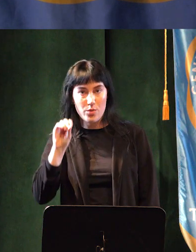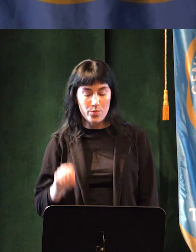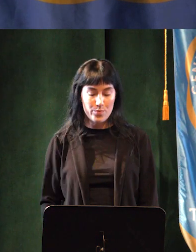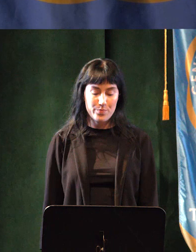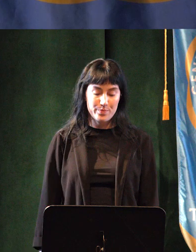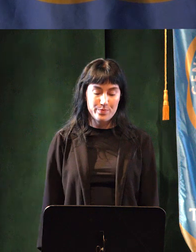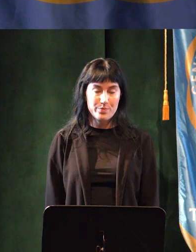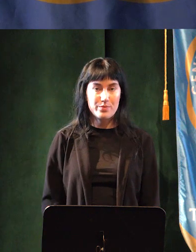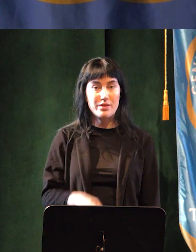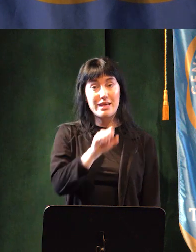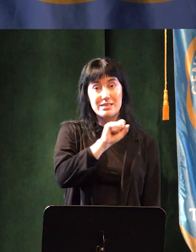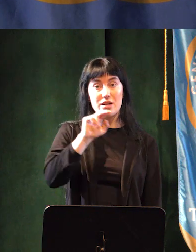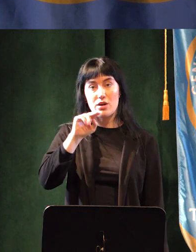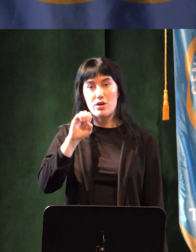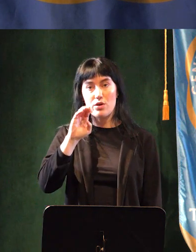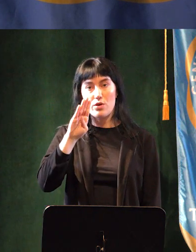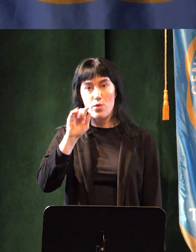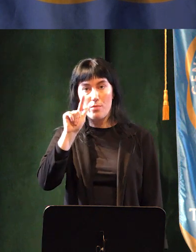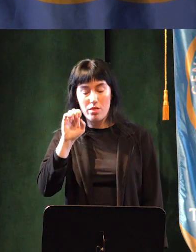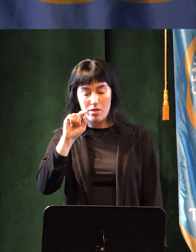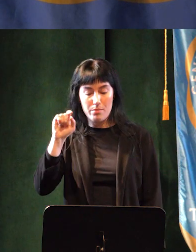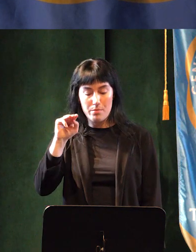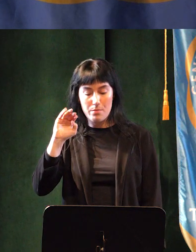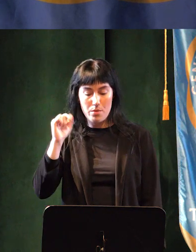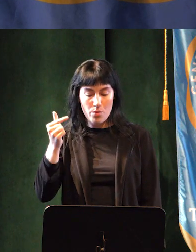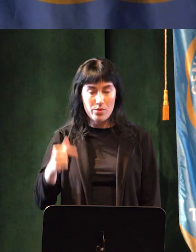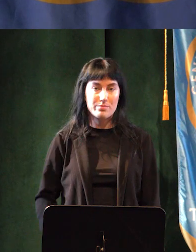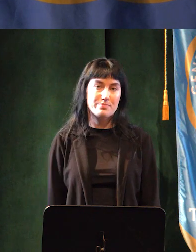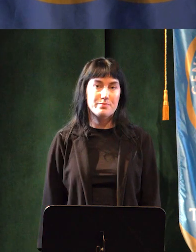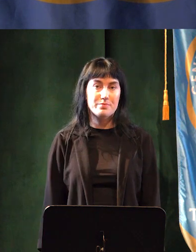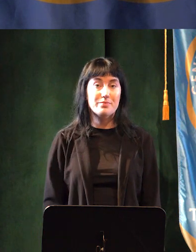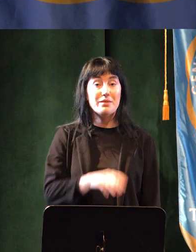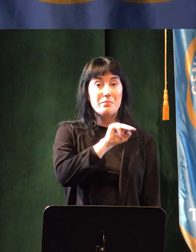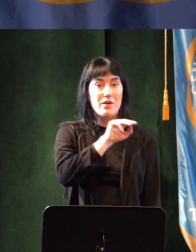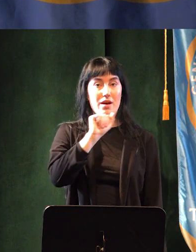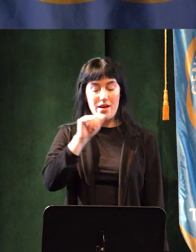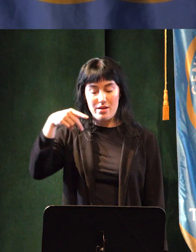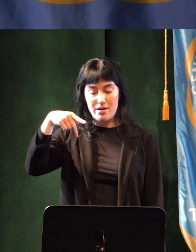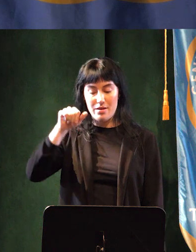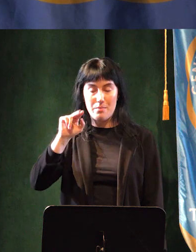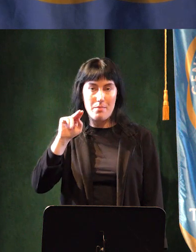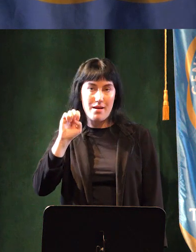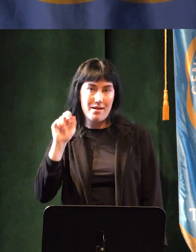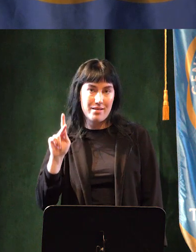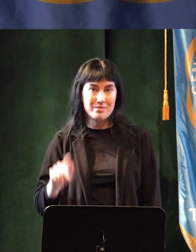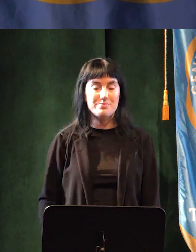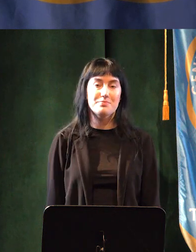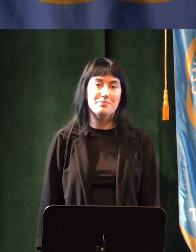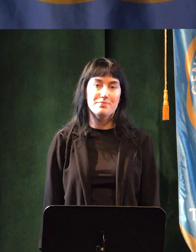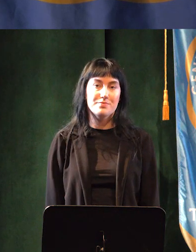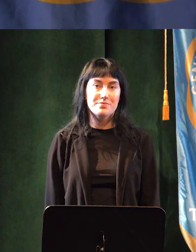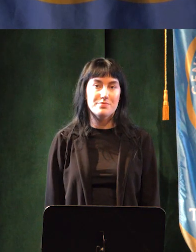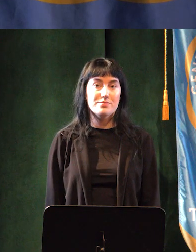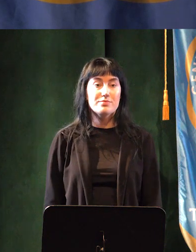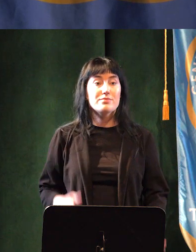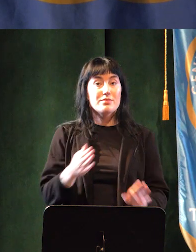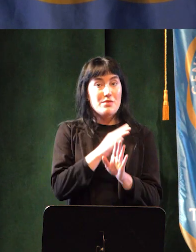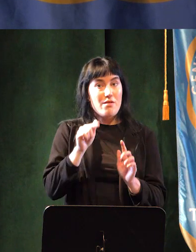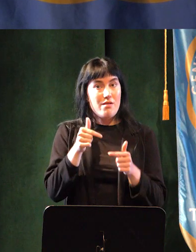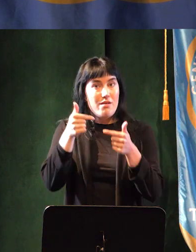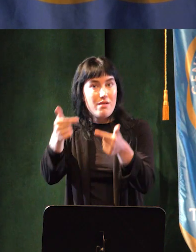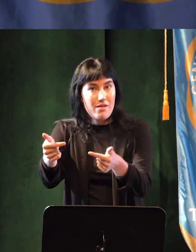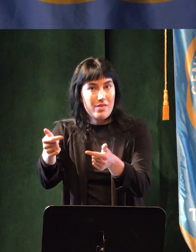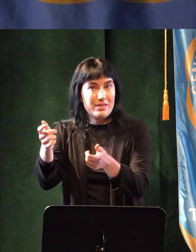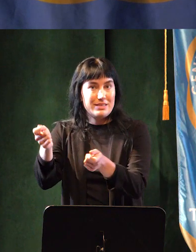Sara noble mogh and Mary Ellis panic before turning the ceremony back over to